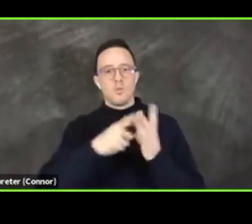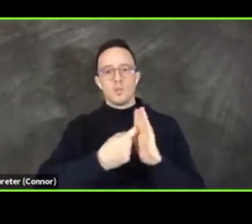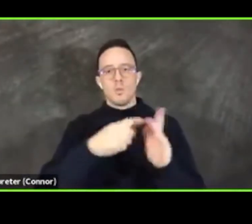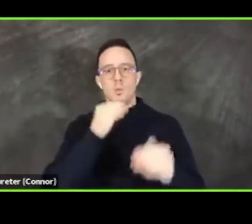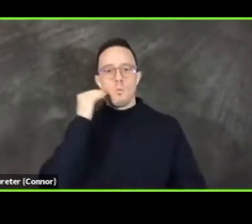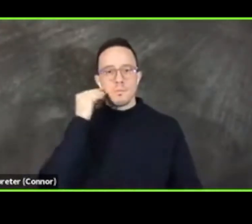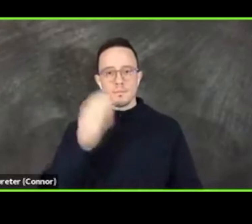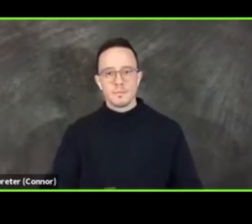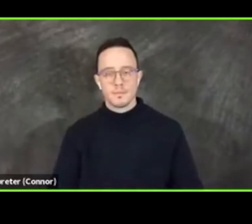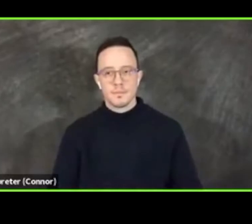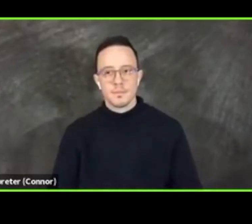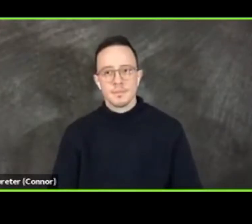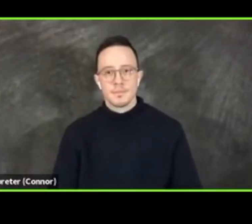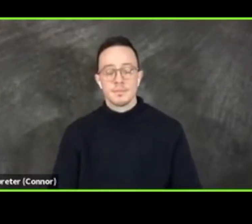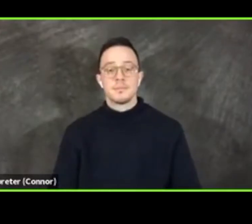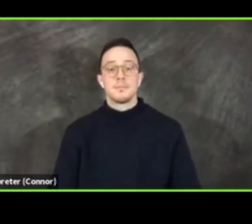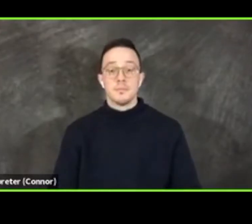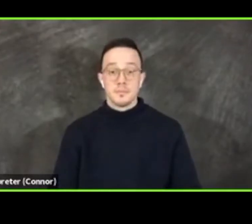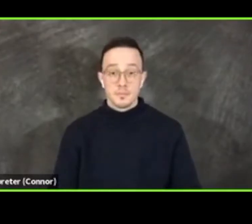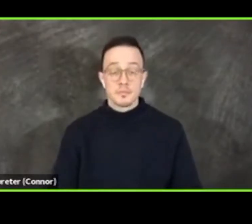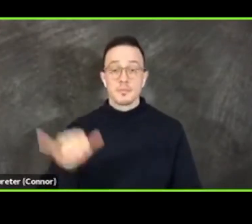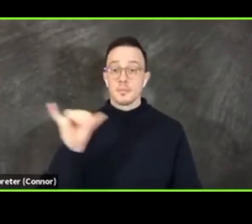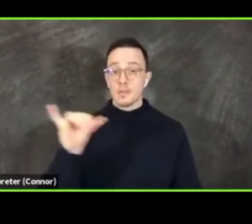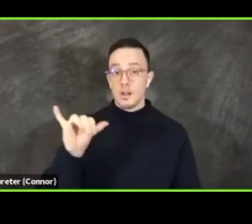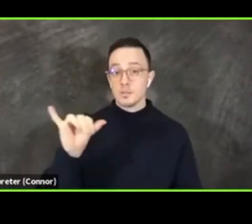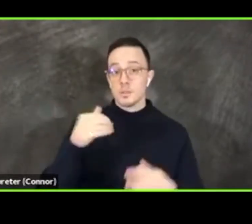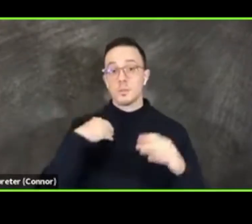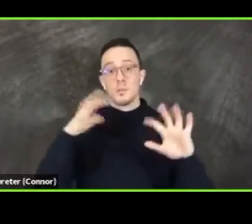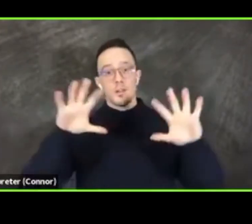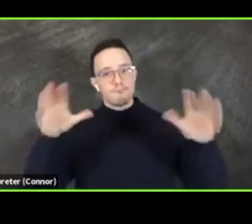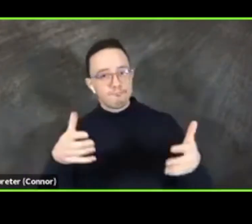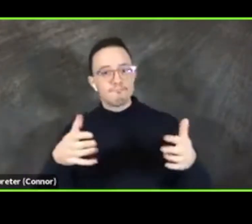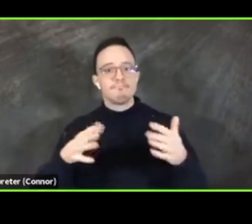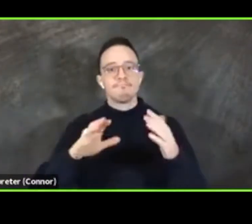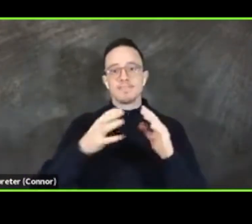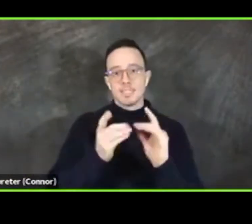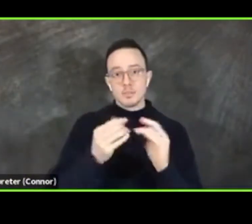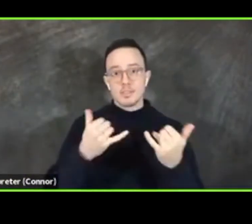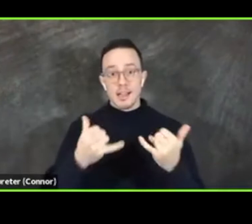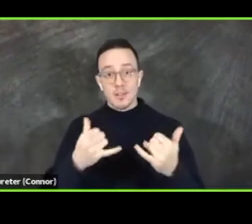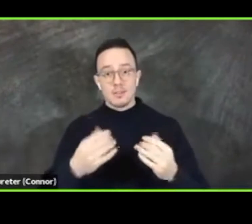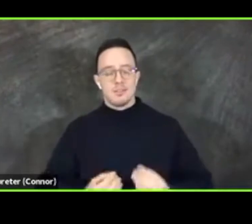AND INSPIRED BY ADRIENNE WONG OF SPIDERWEBSHOW IN WHAT IS CURRENTLY CALLED